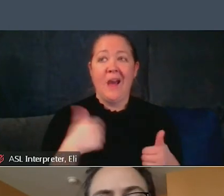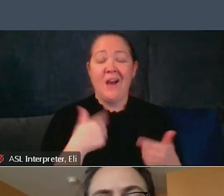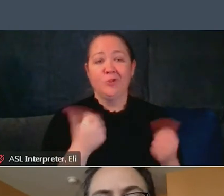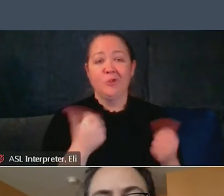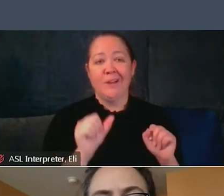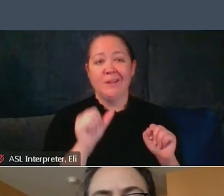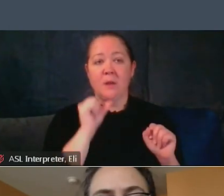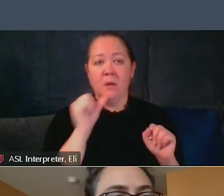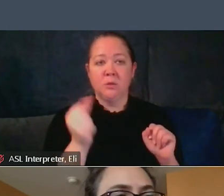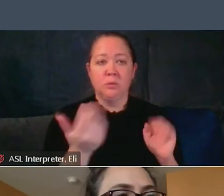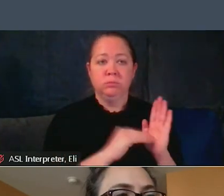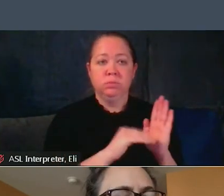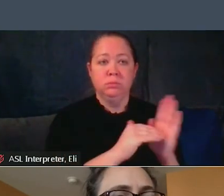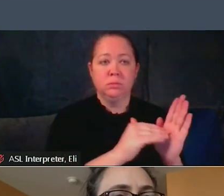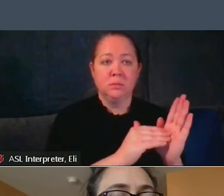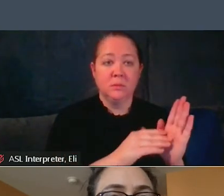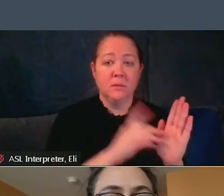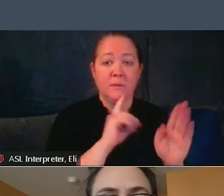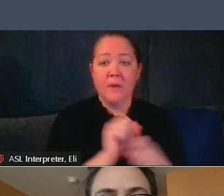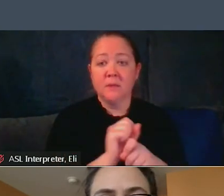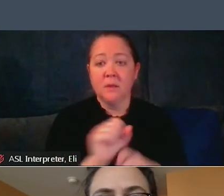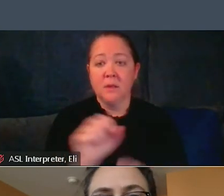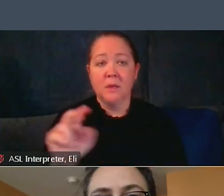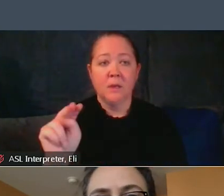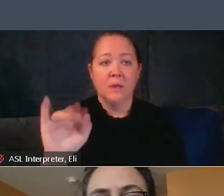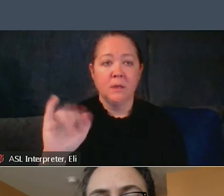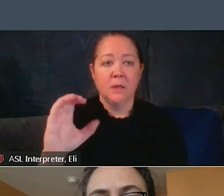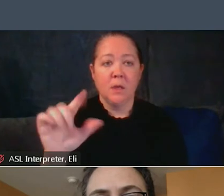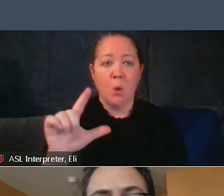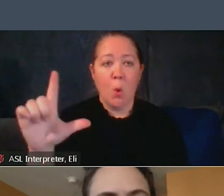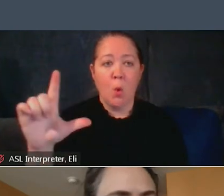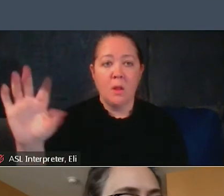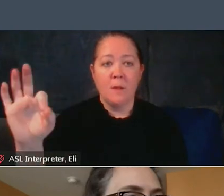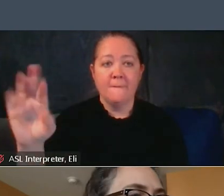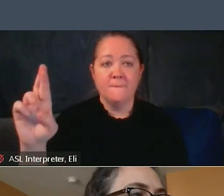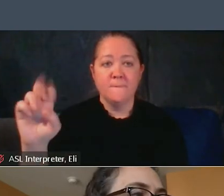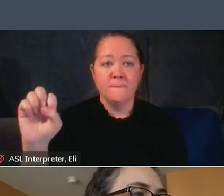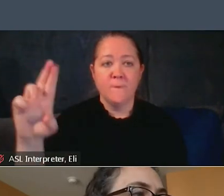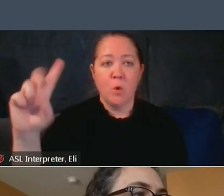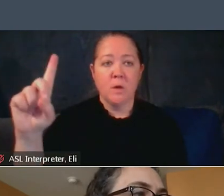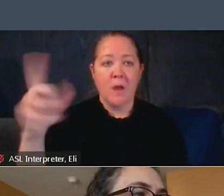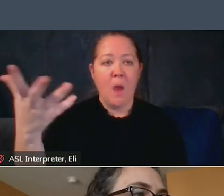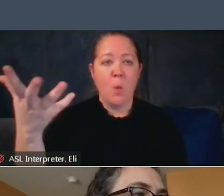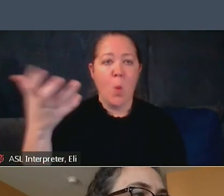Nicole Ford, I'd like to, first of all, second, everything that she said, I'm in full agreement.